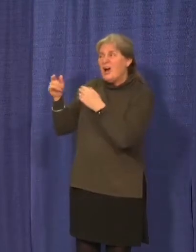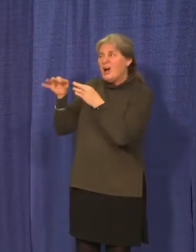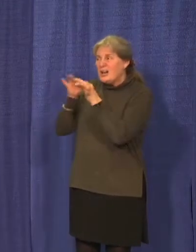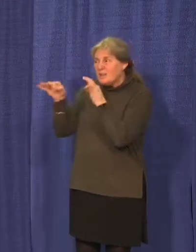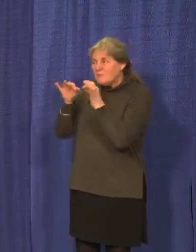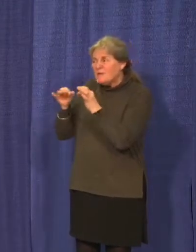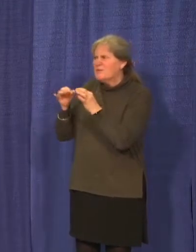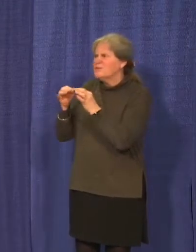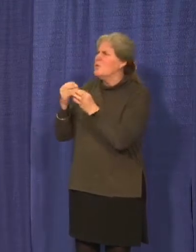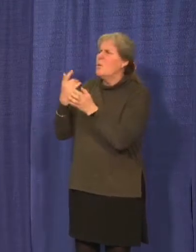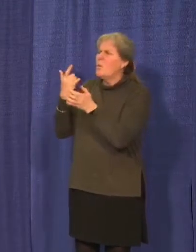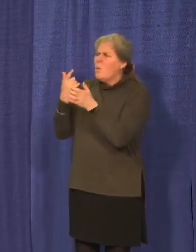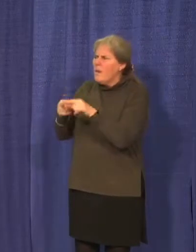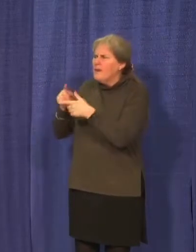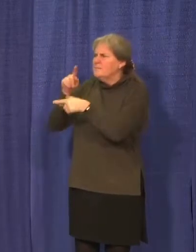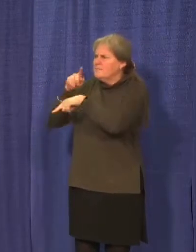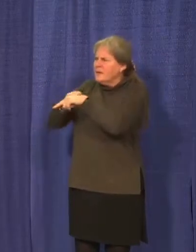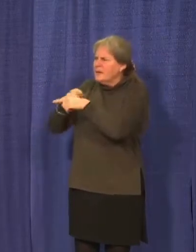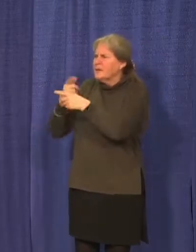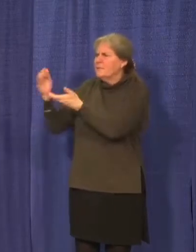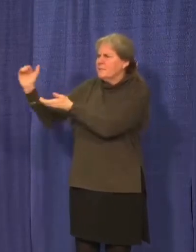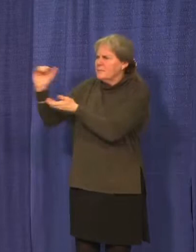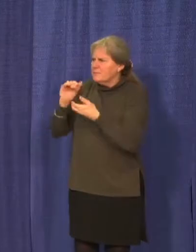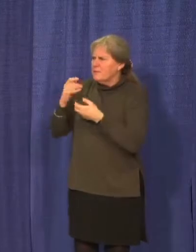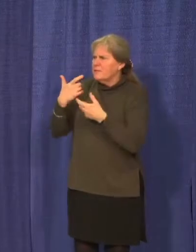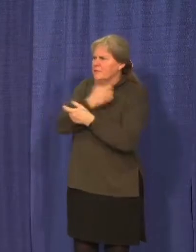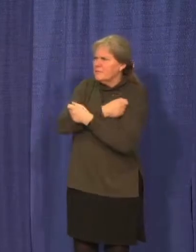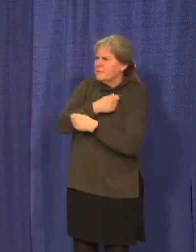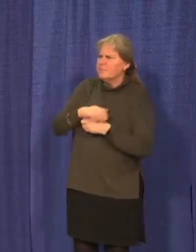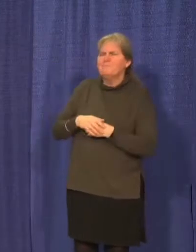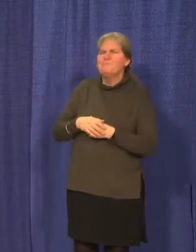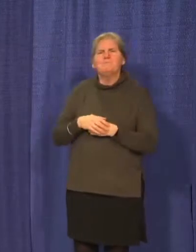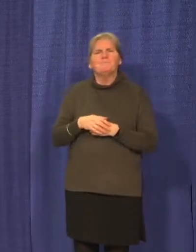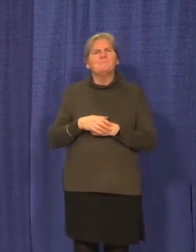details on distribution. Pat: Thank you.